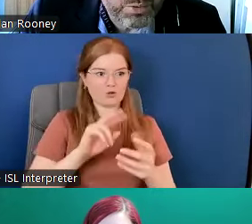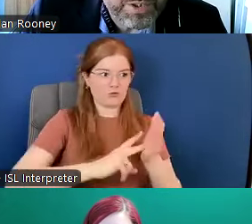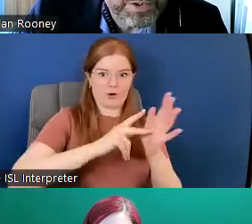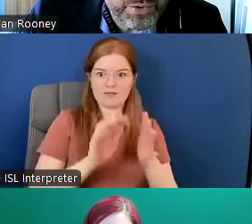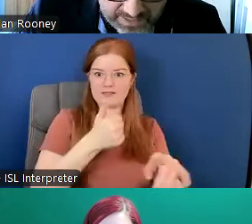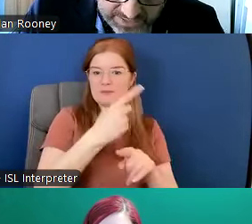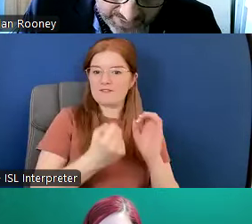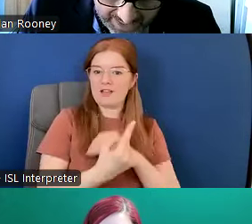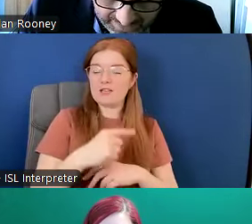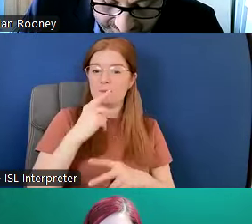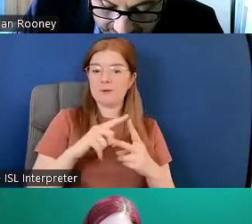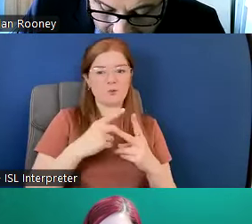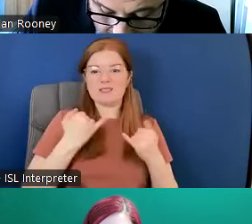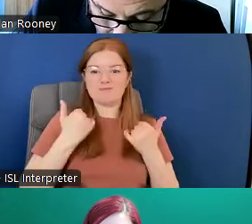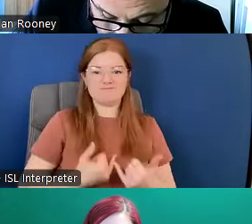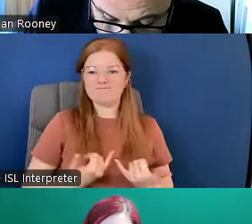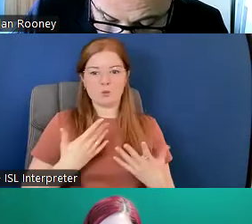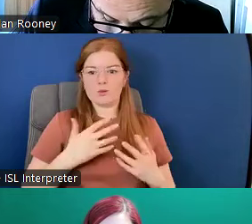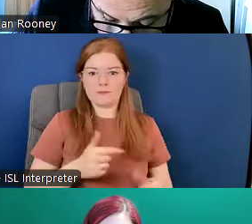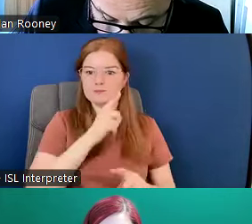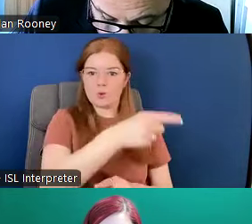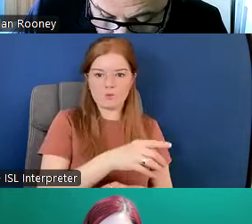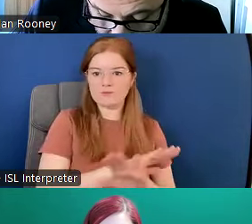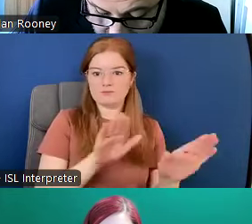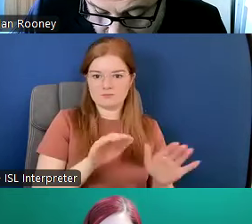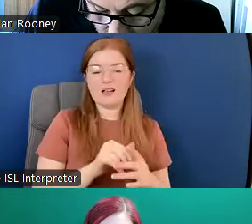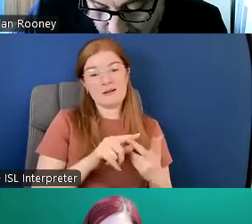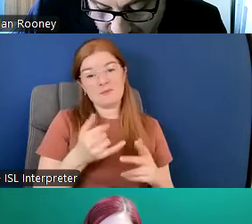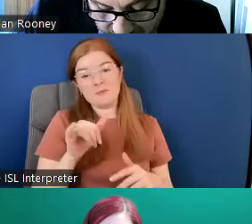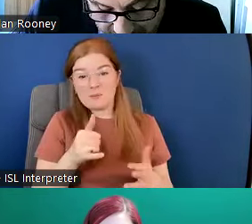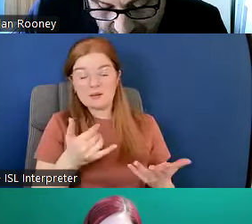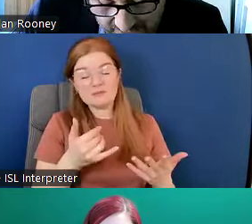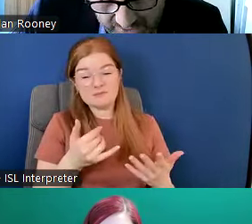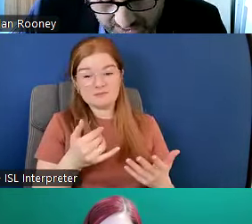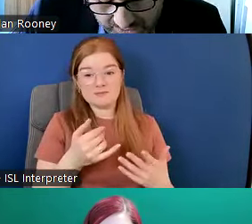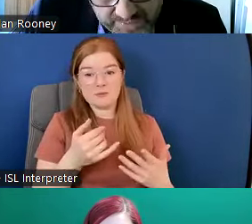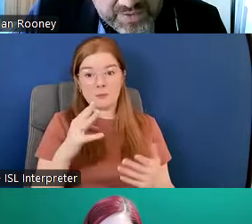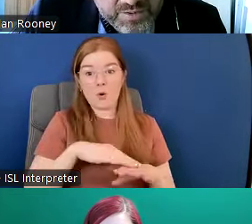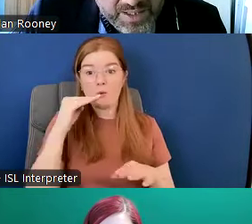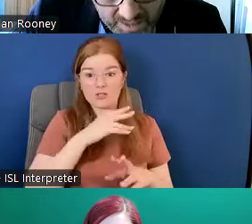but was too ill to attend, and perhaps even more poignantly, is understood to be her